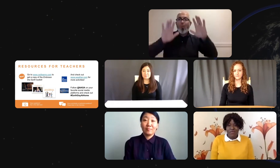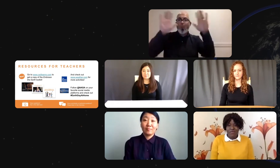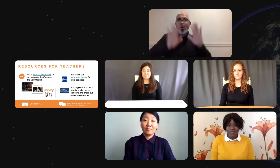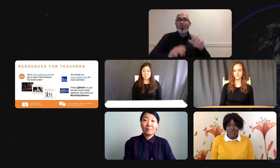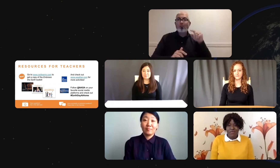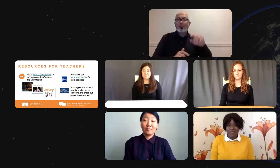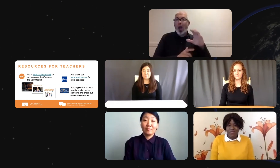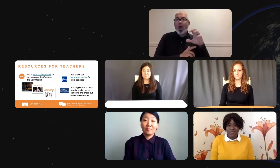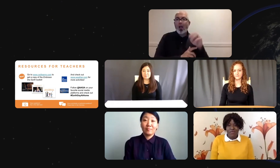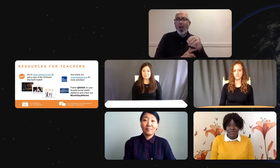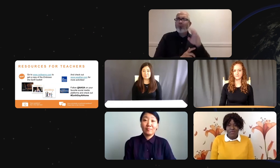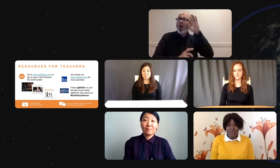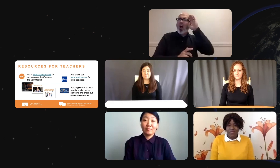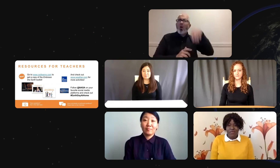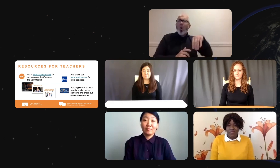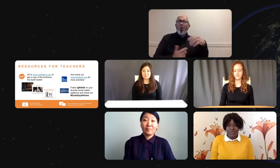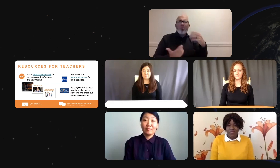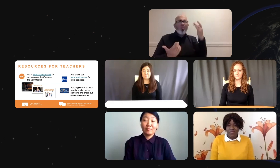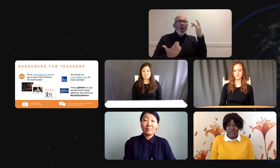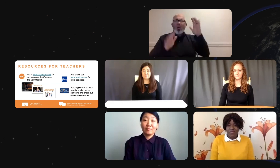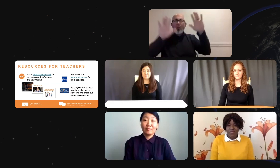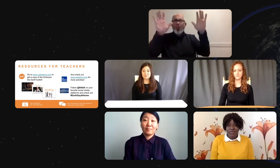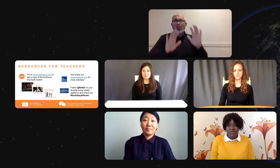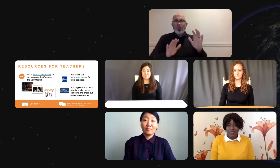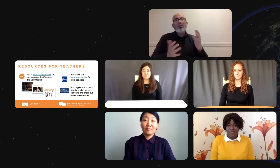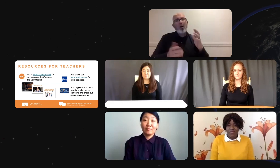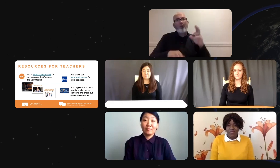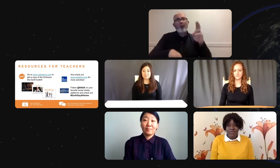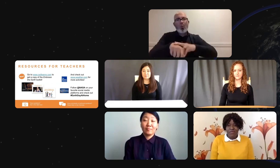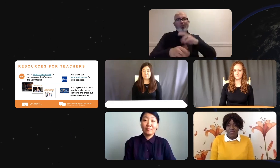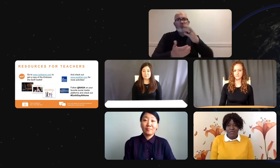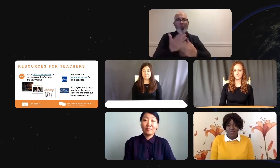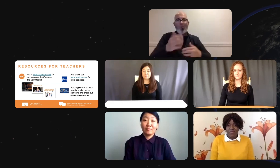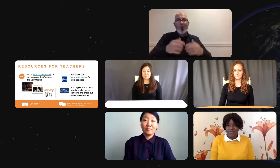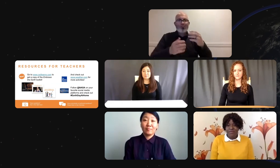Another great website is weather.com. [Laugh] You might ask why?